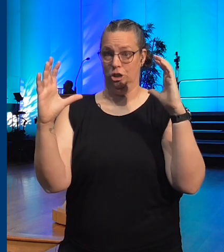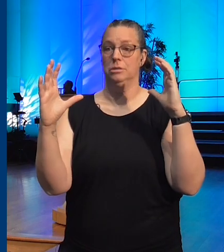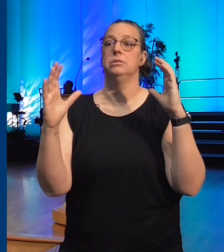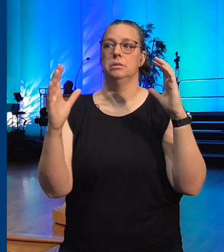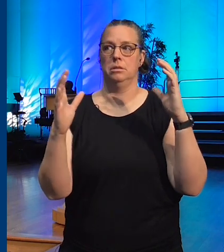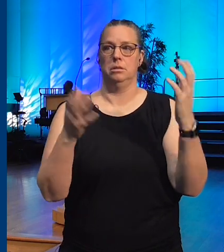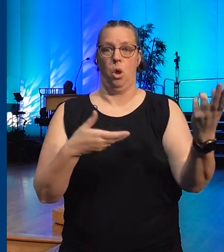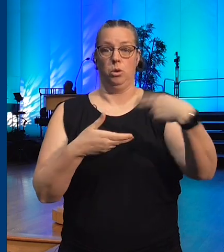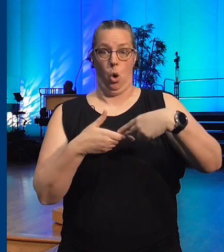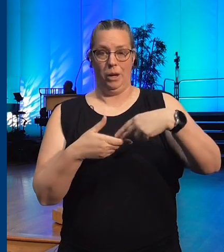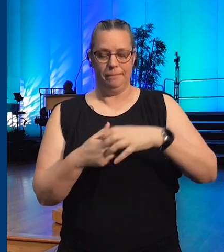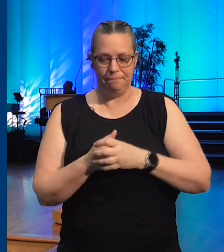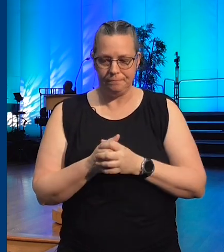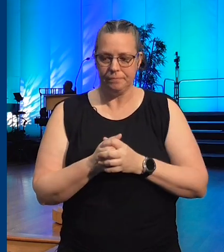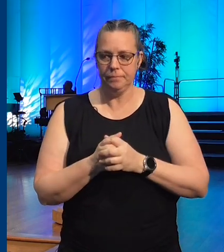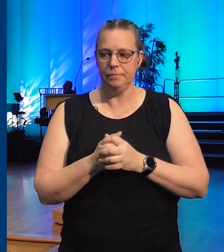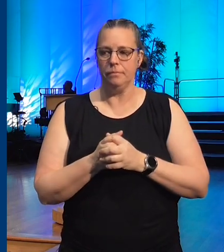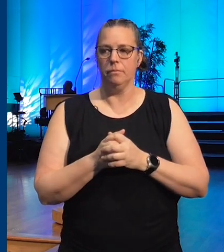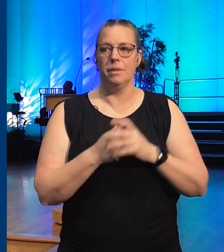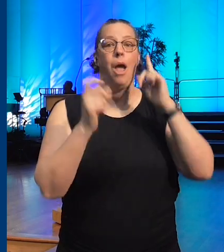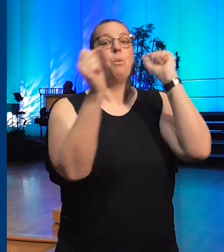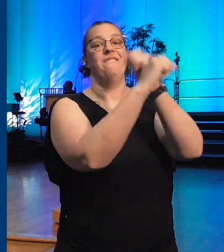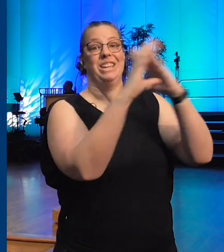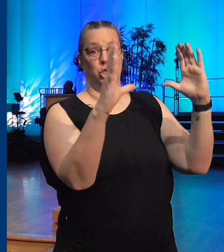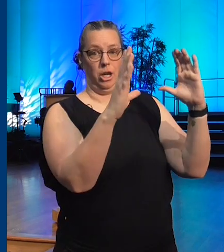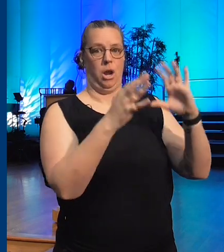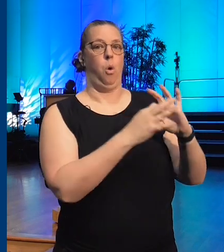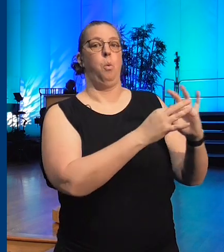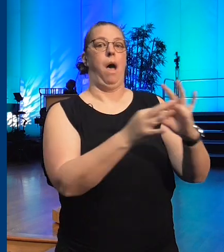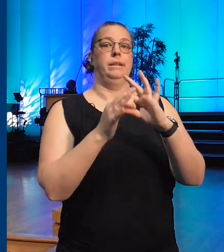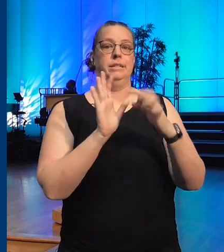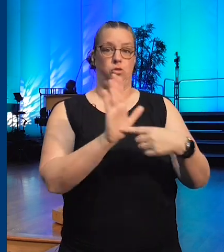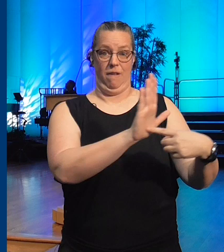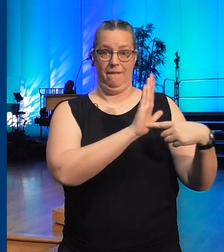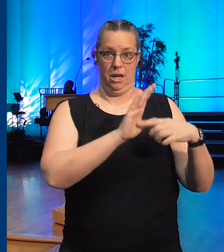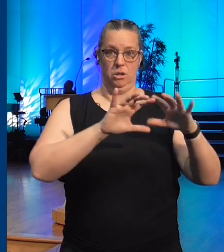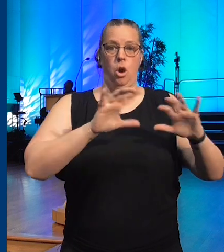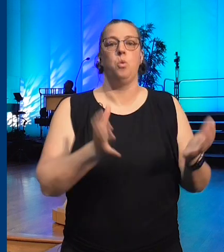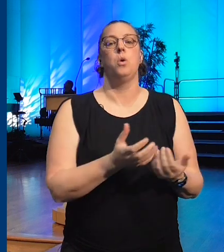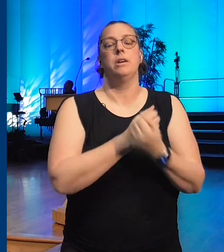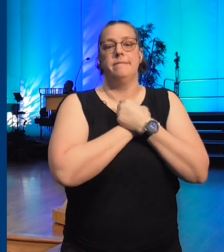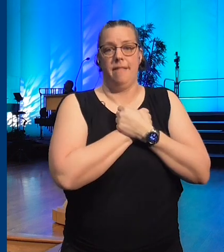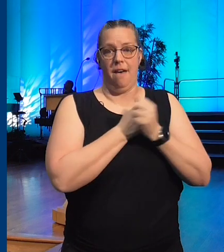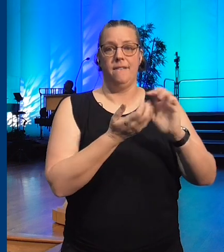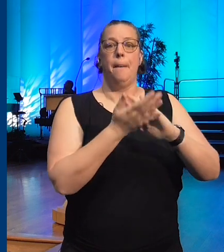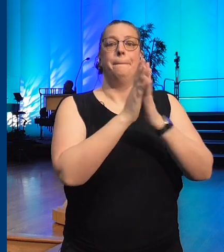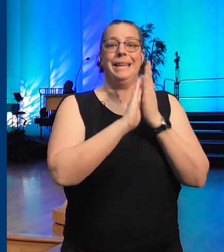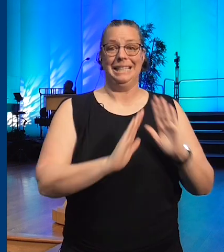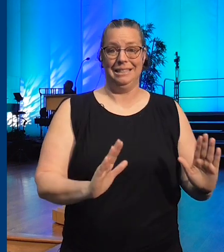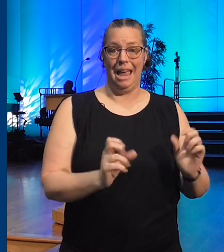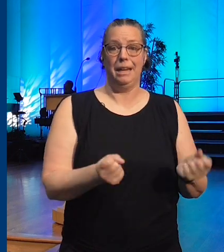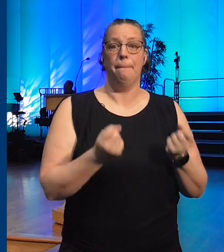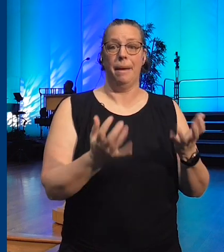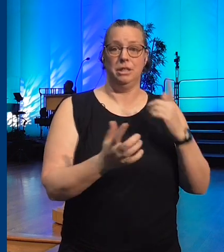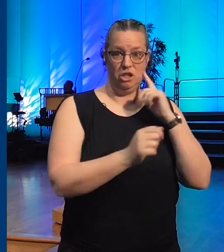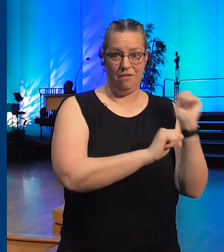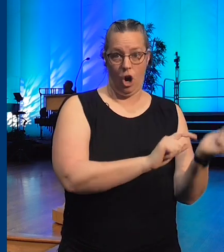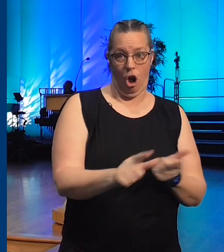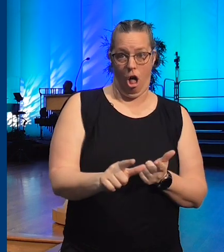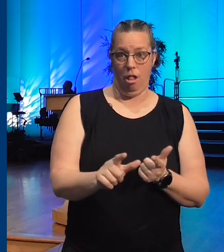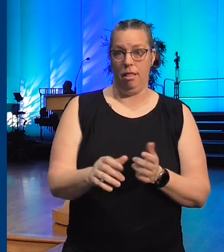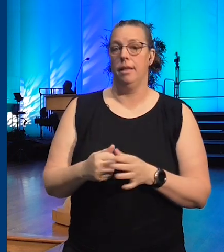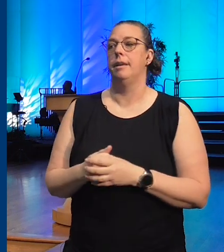me it goes like this our vision Oneness revealed a world of love peace and abundance for all and